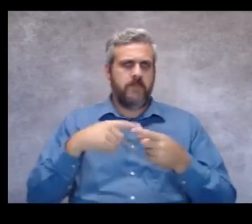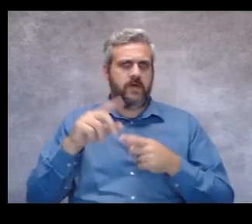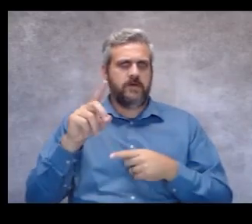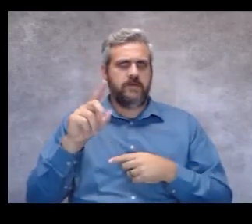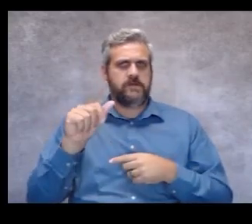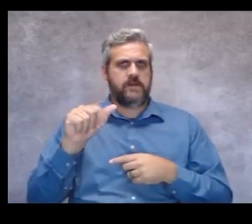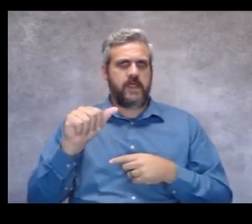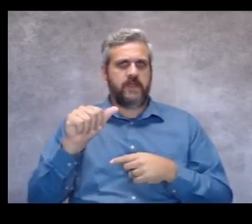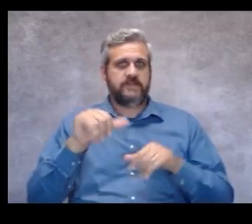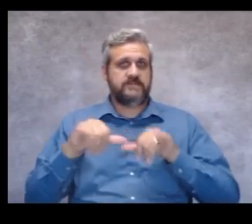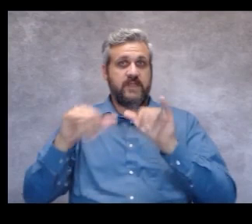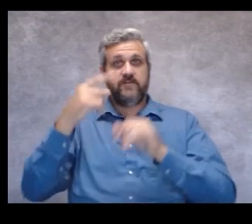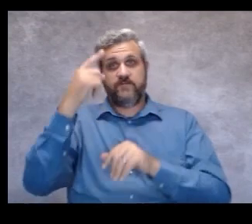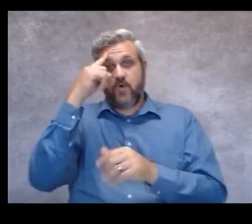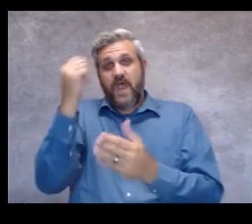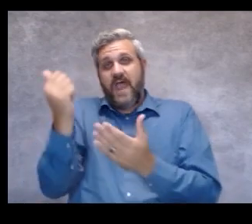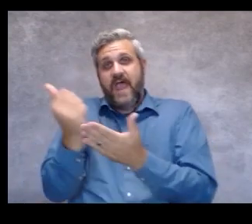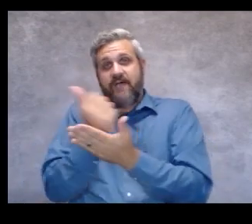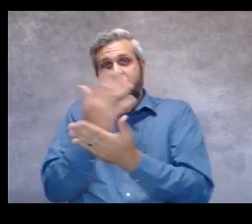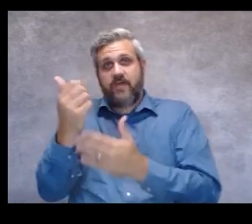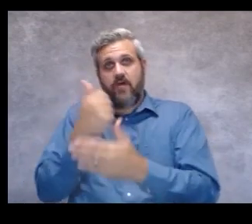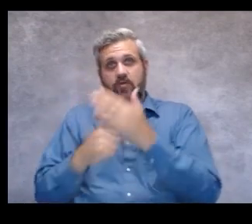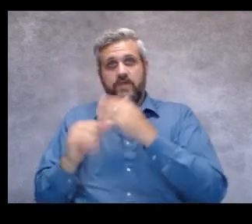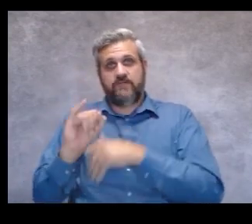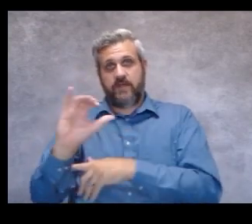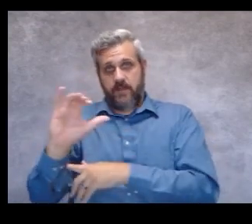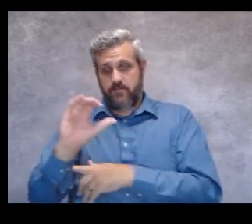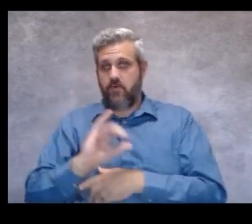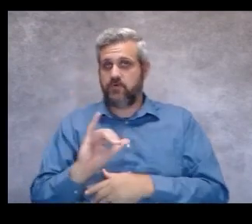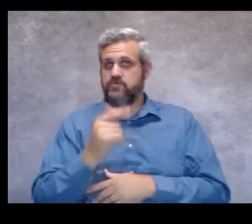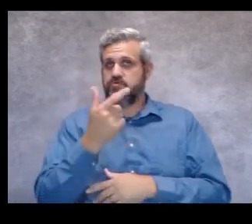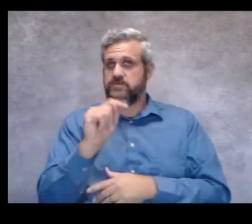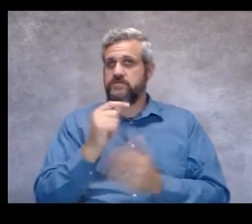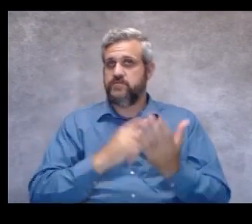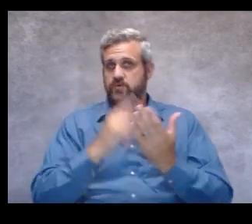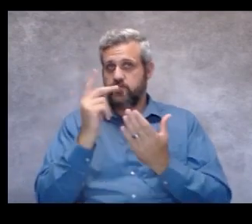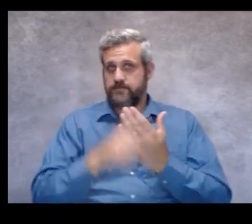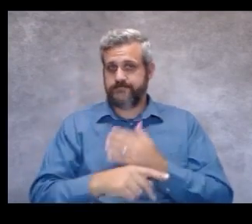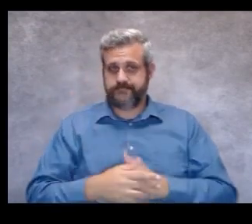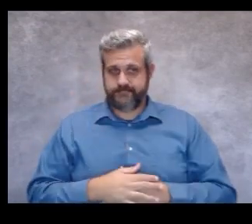uh for everything in infinite campus and also for the GT program.